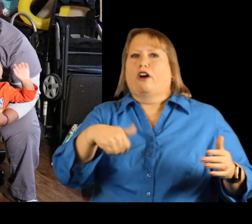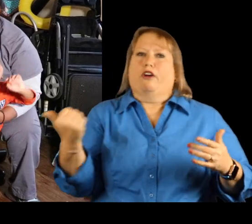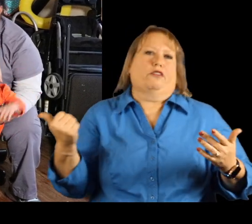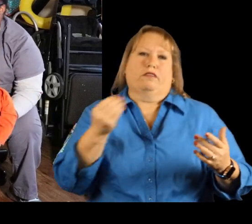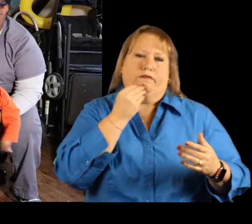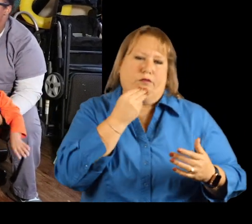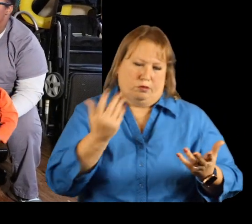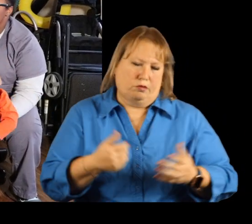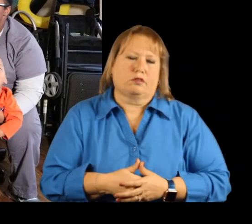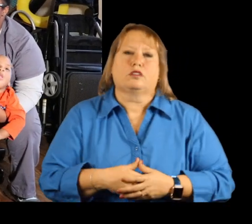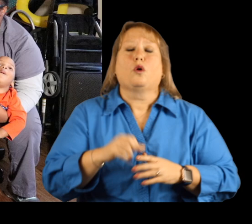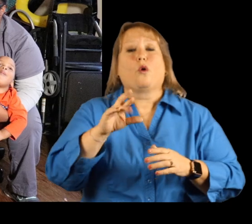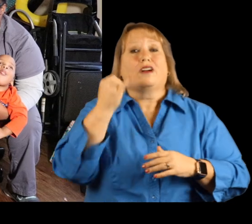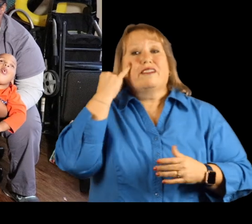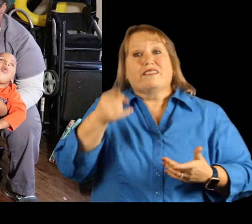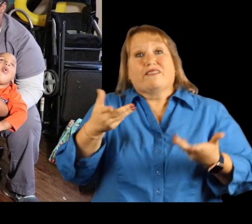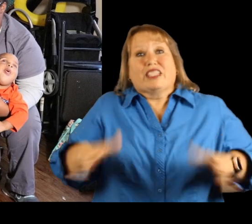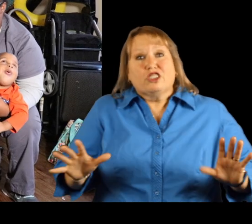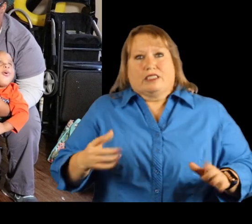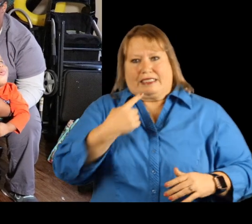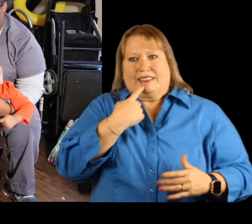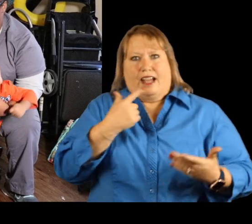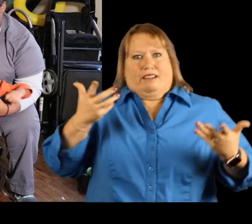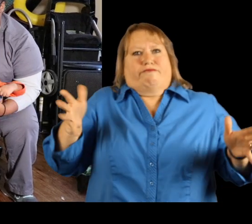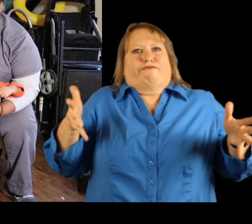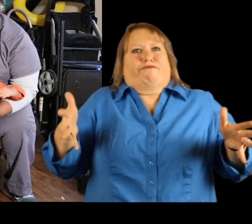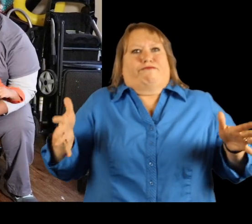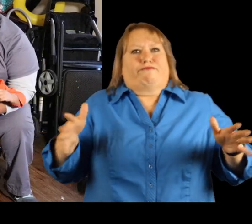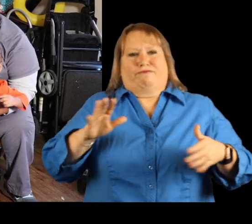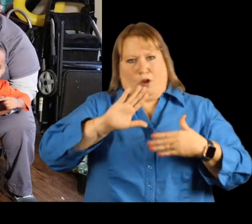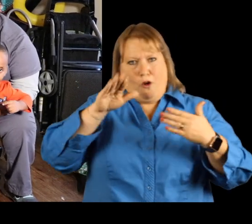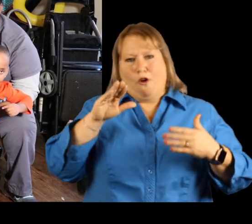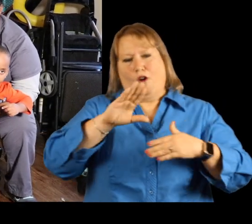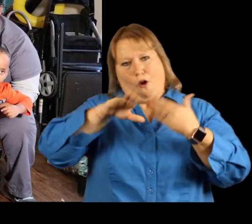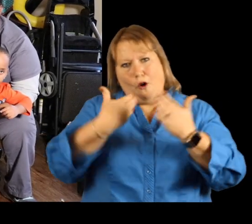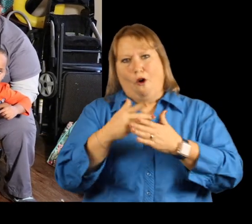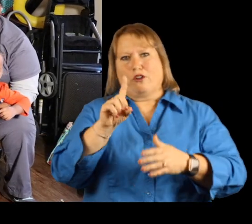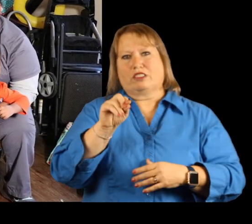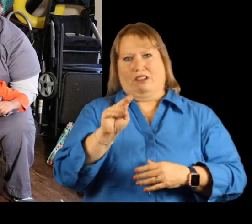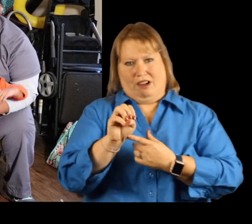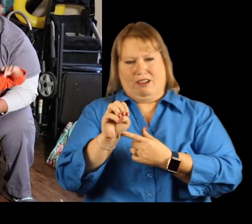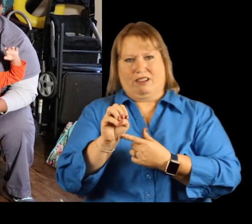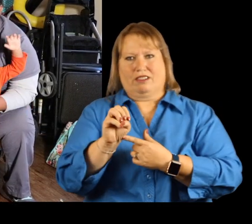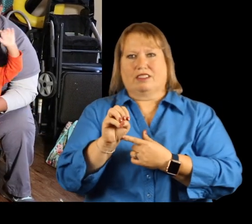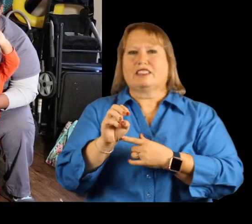Yeah, or when he's done say "all done" instead of like....